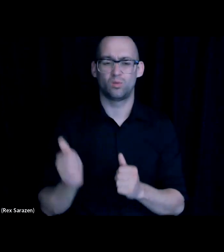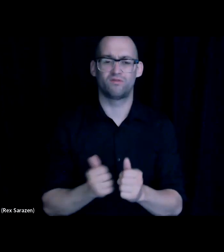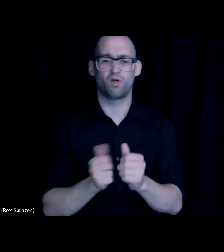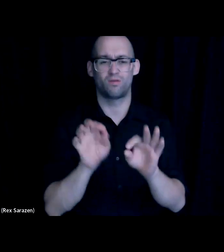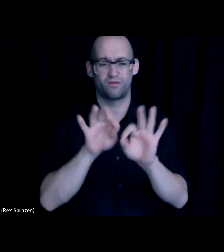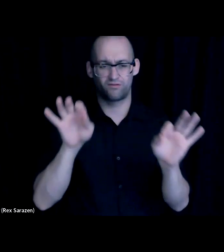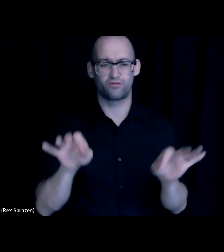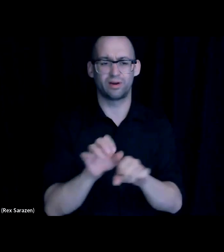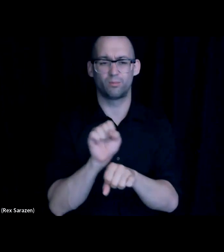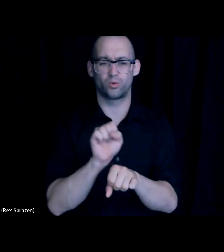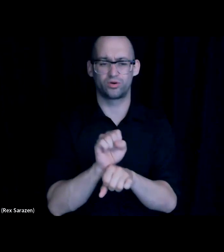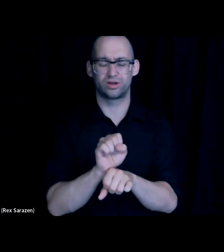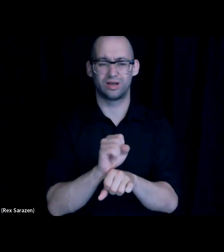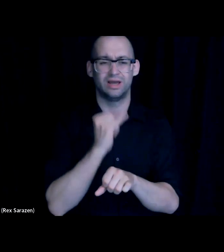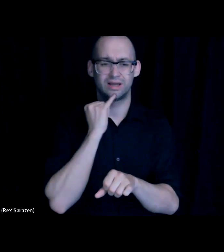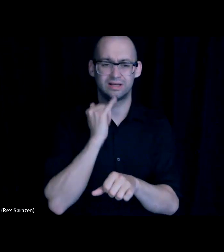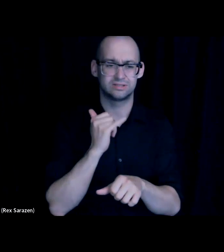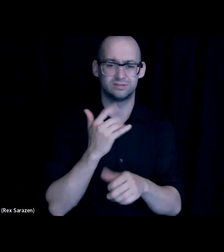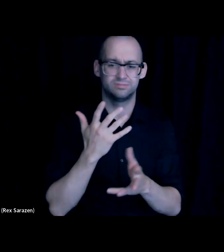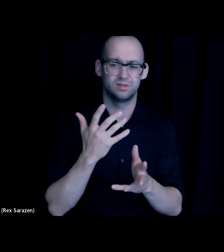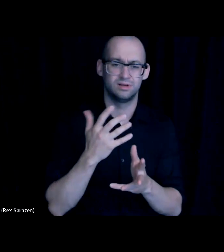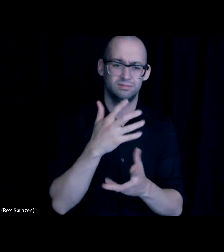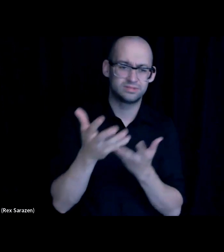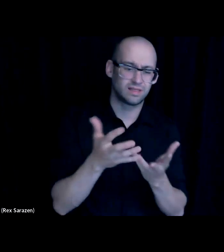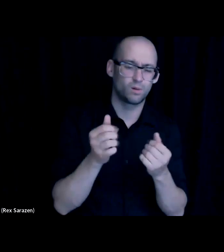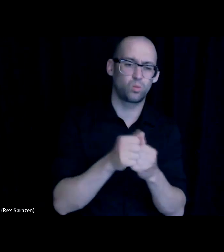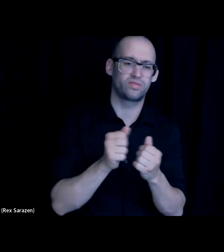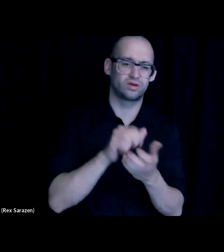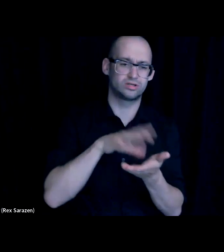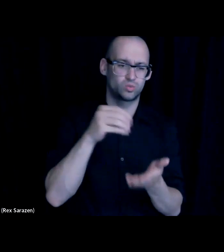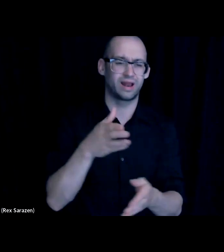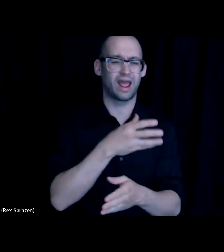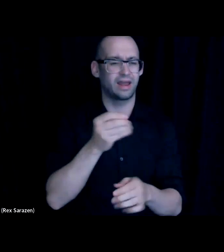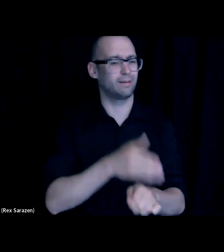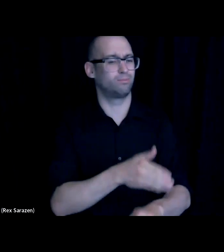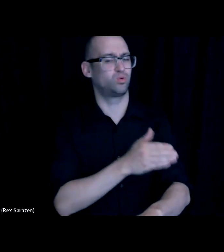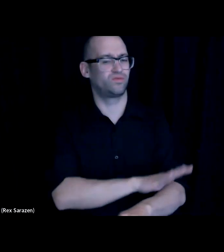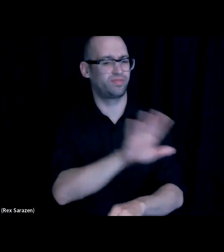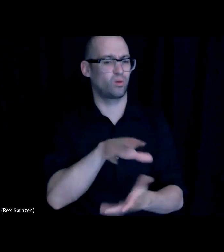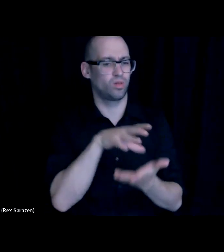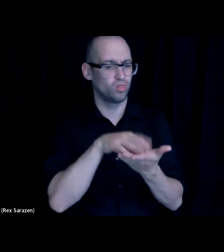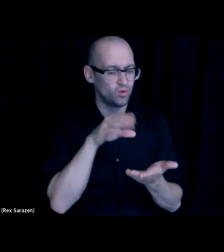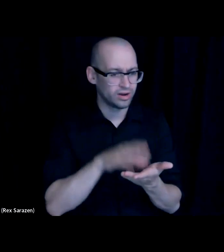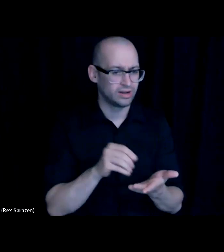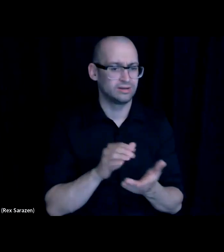engaging students through technology, but they're enhancing their learning, and they're extending their learning. They're teaching them how to extend and enhance their learning